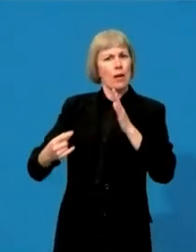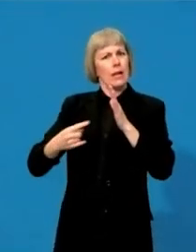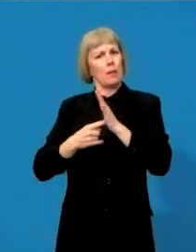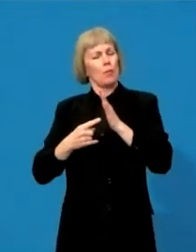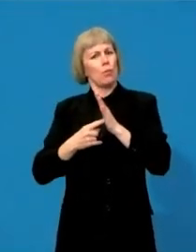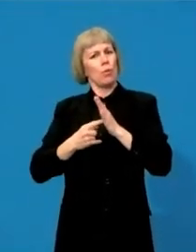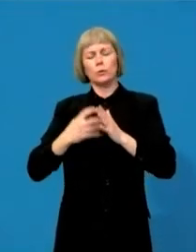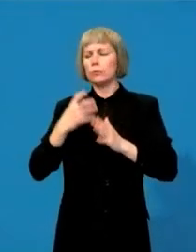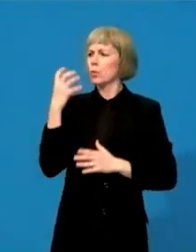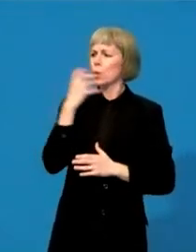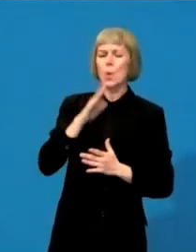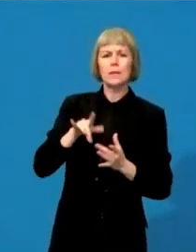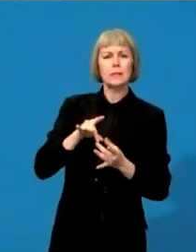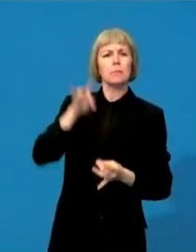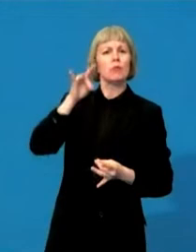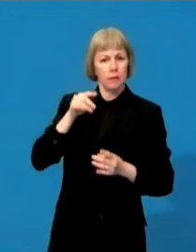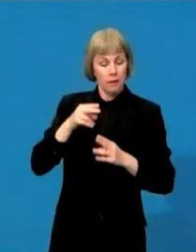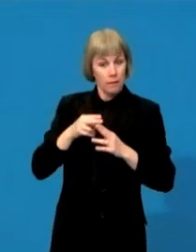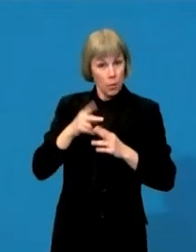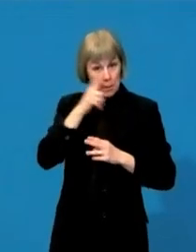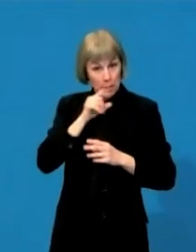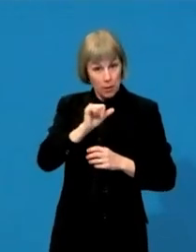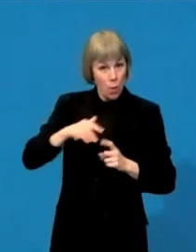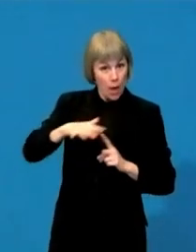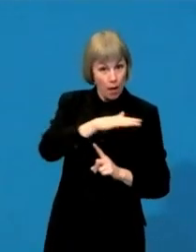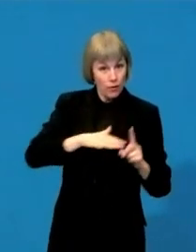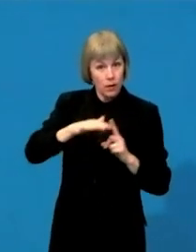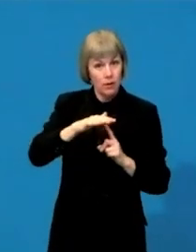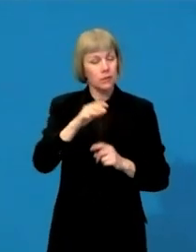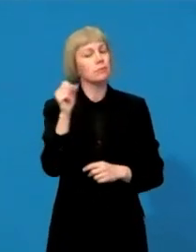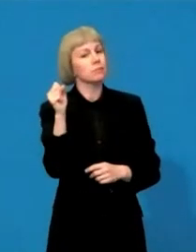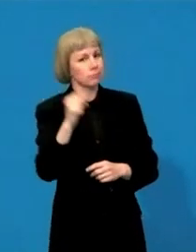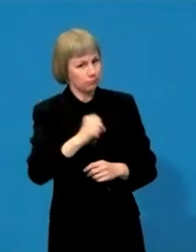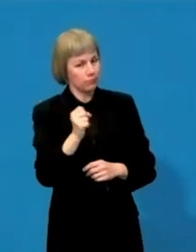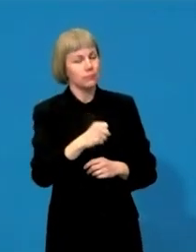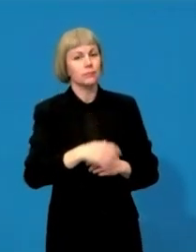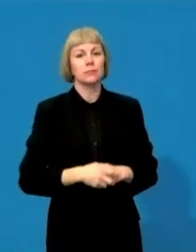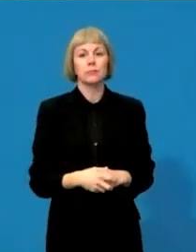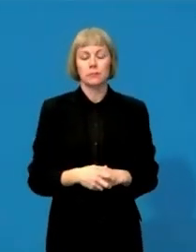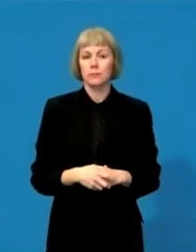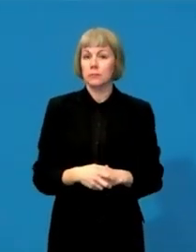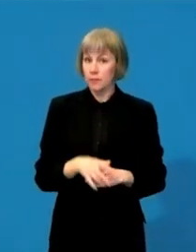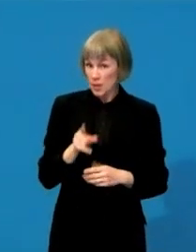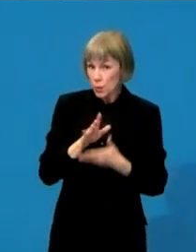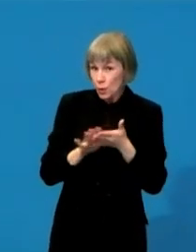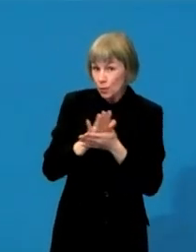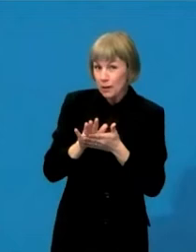Fitzroy region? JAZSIKAH: Yeah, it does. And is that some of the connection that you are talking about, it's